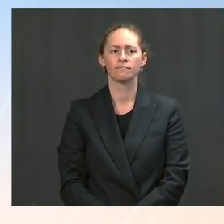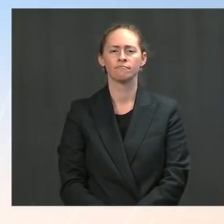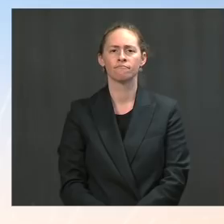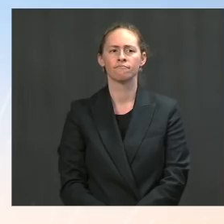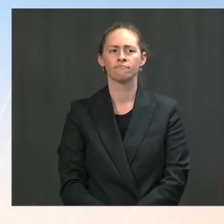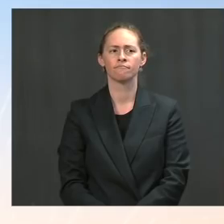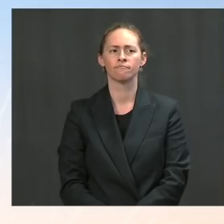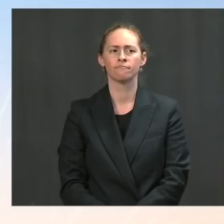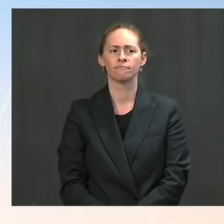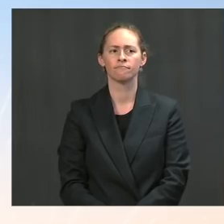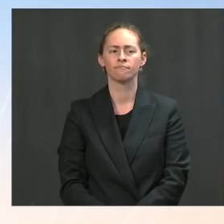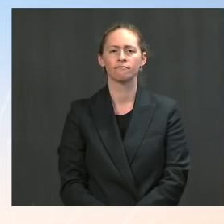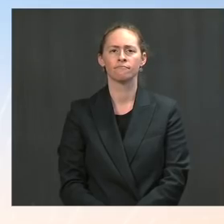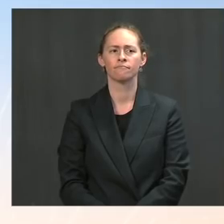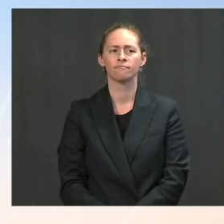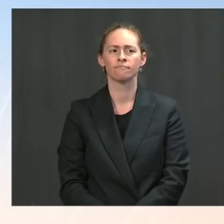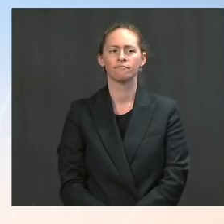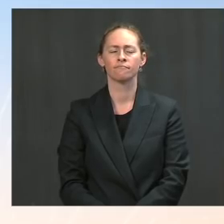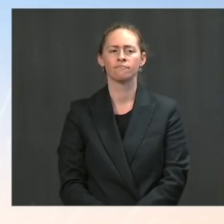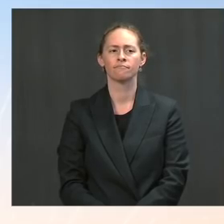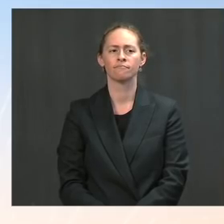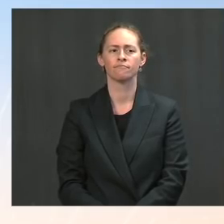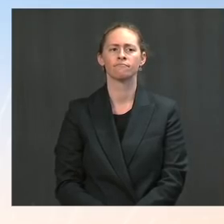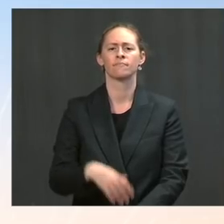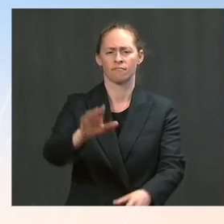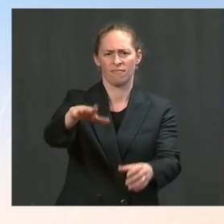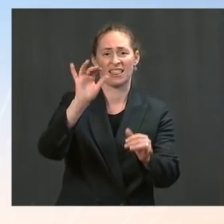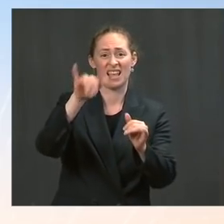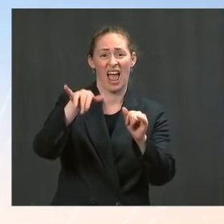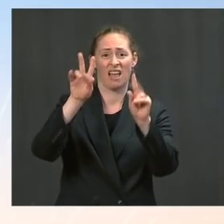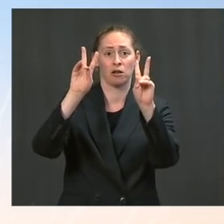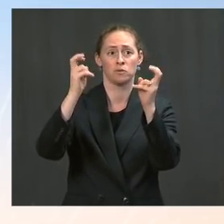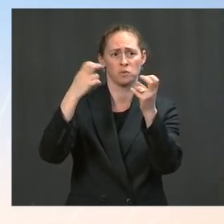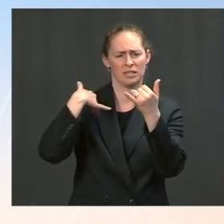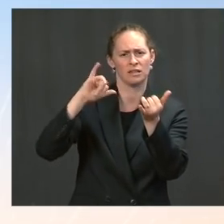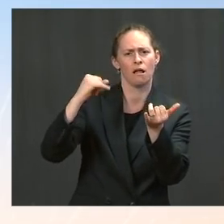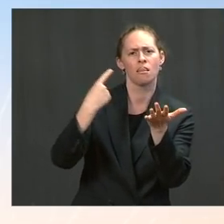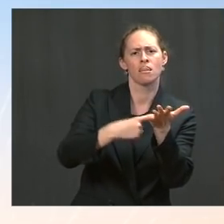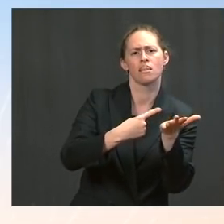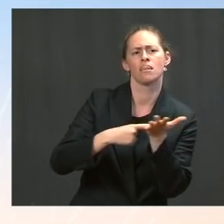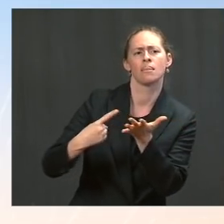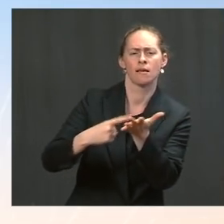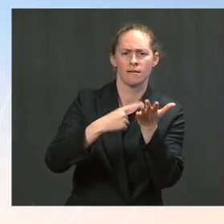Ms. Psaki: There are ongoing discussions about the final components, of course, as we look to --